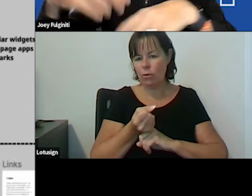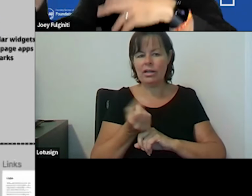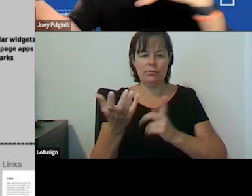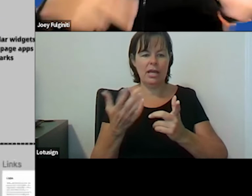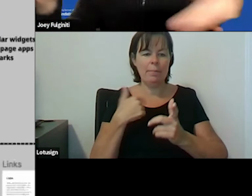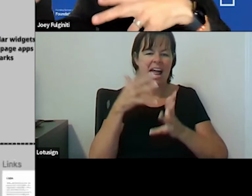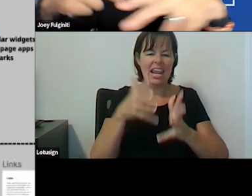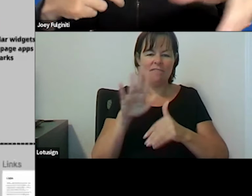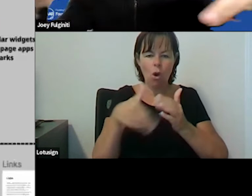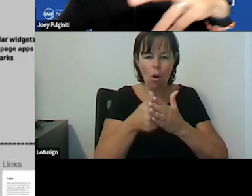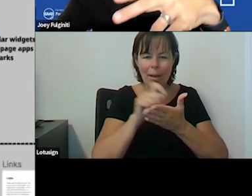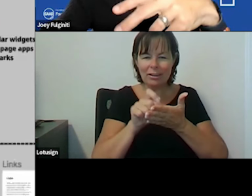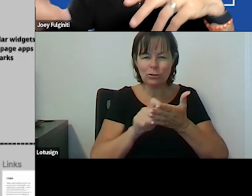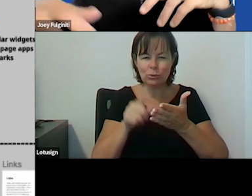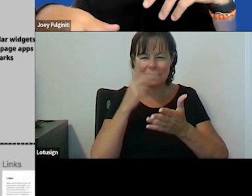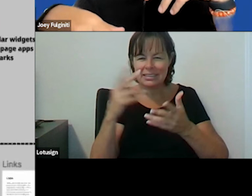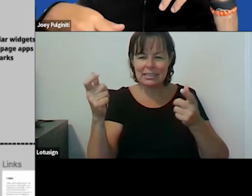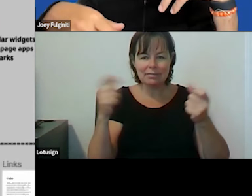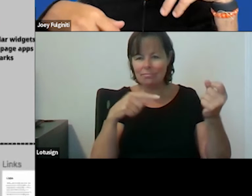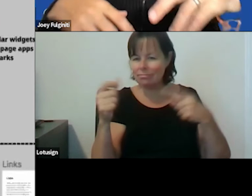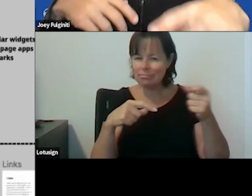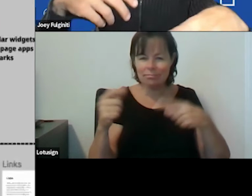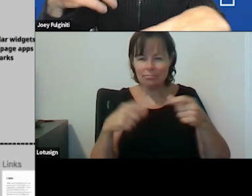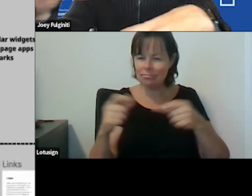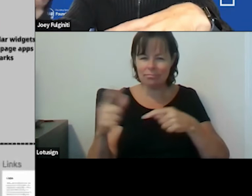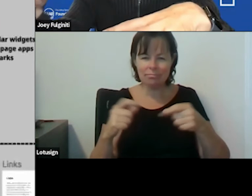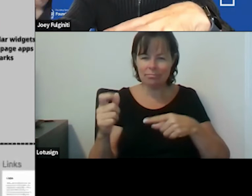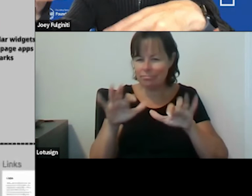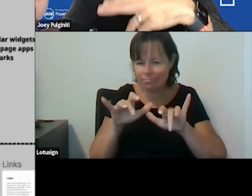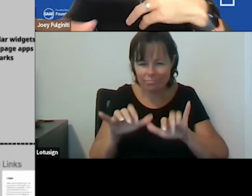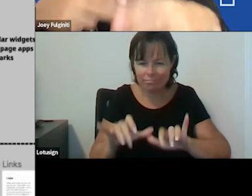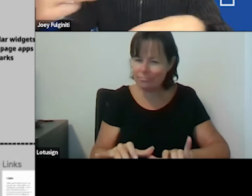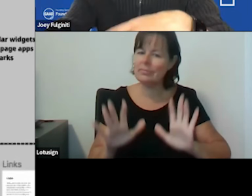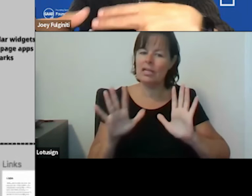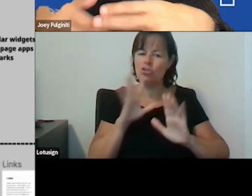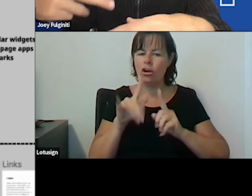could see the designers talking to each other and you could see all of the learning that's happening